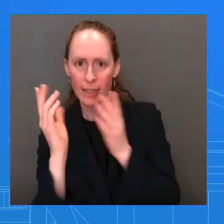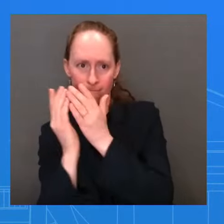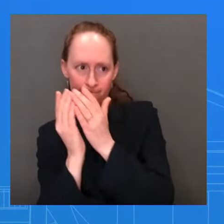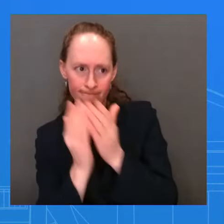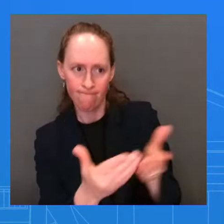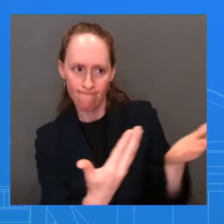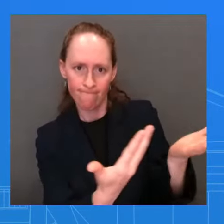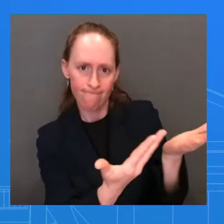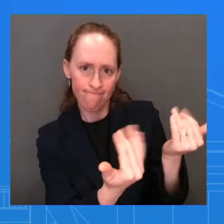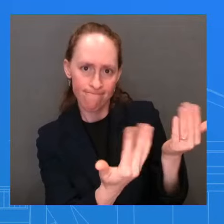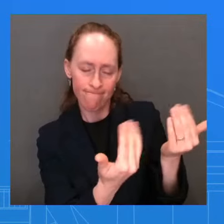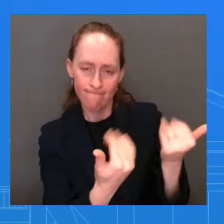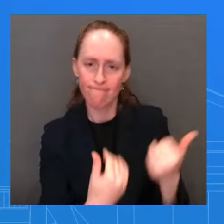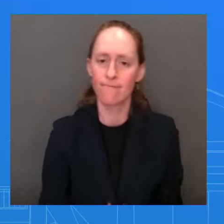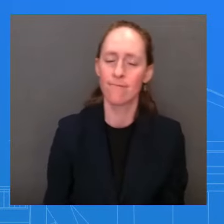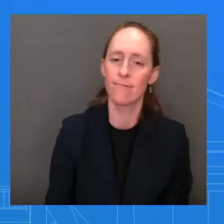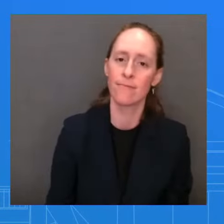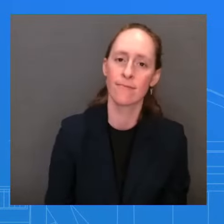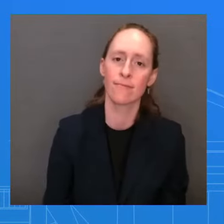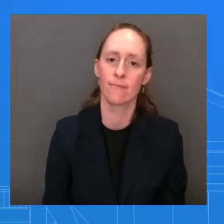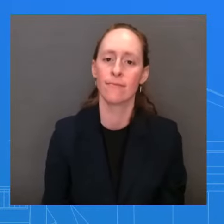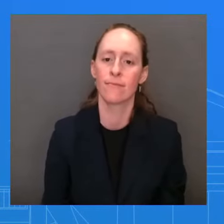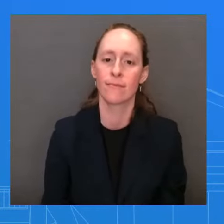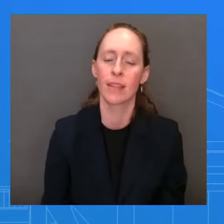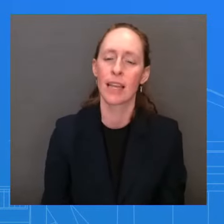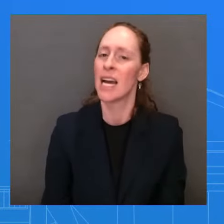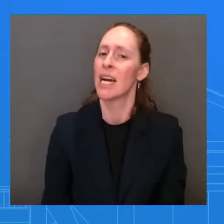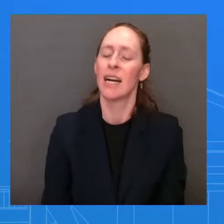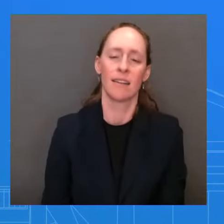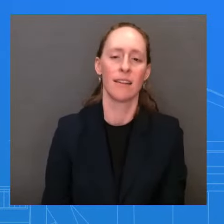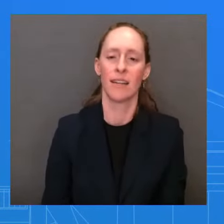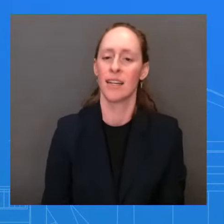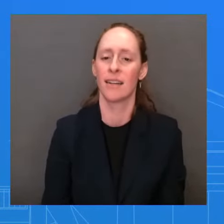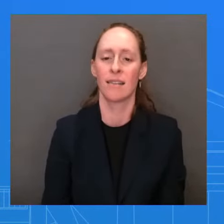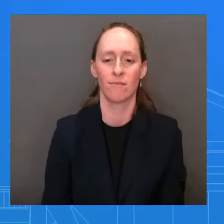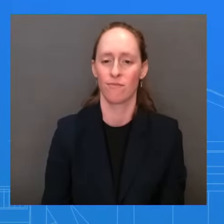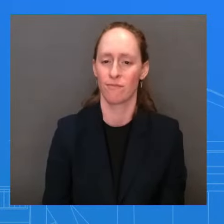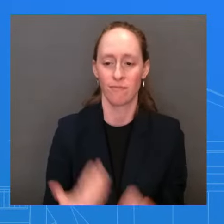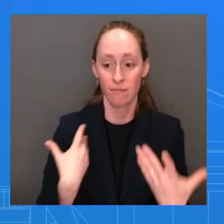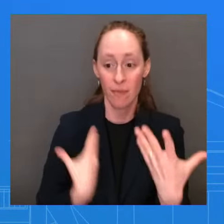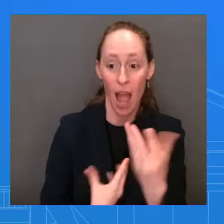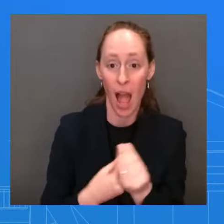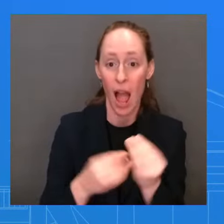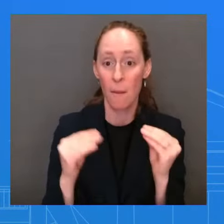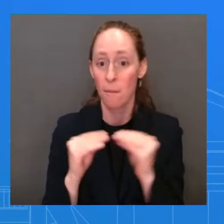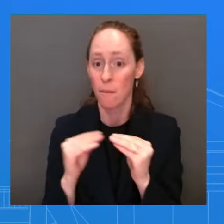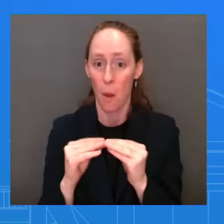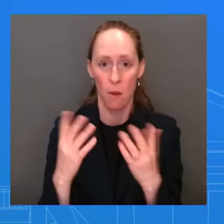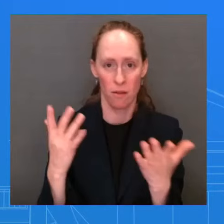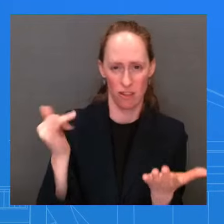I don't have anything else to share beyond what -- what our National Security Advisor shared. But, clearly, this is --